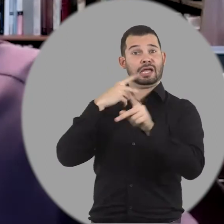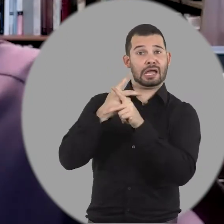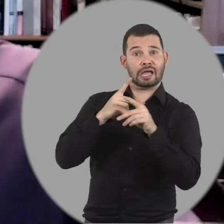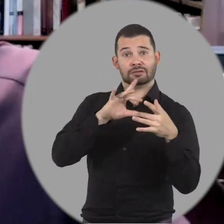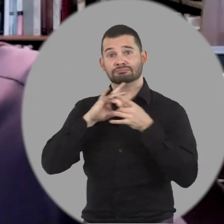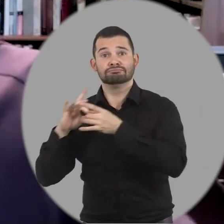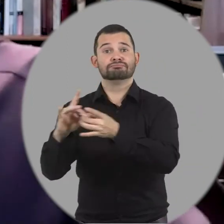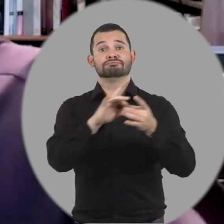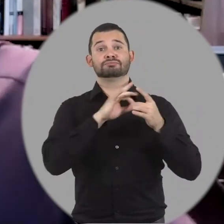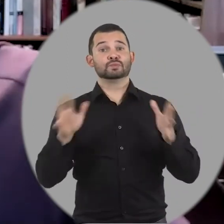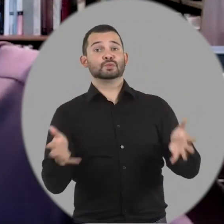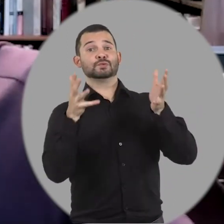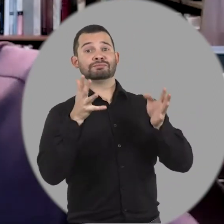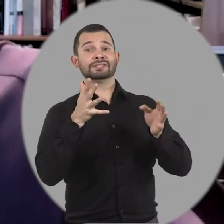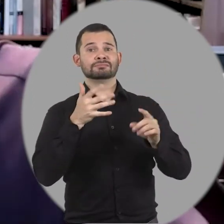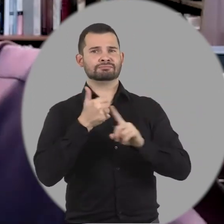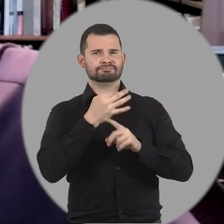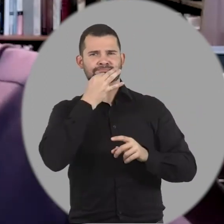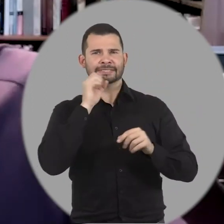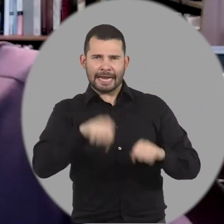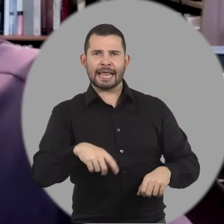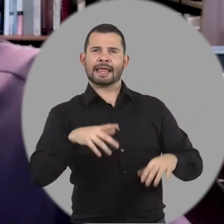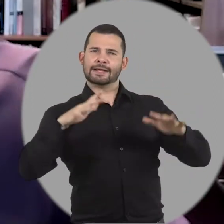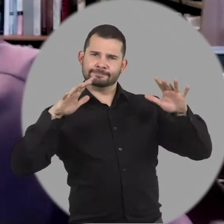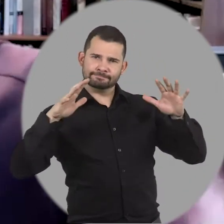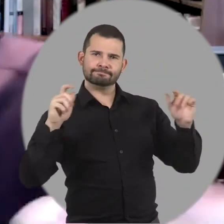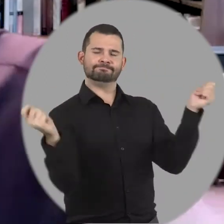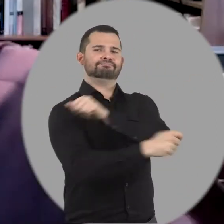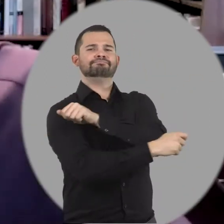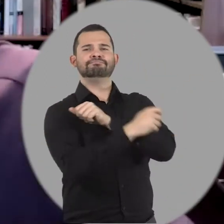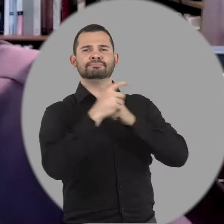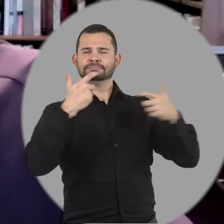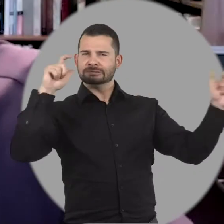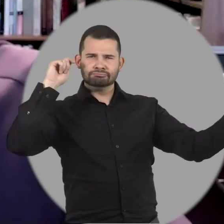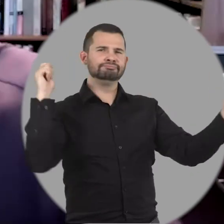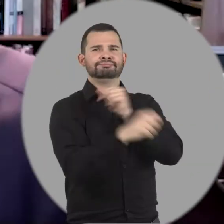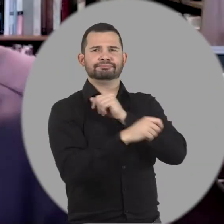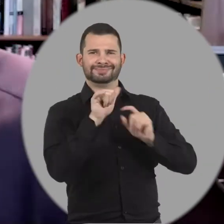and shift the culture, shift the legislation, shift the financial allocation of resources.